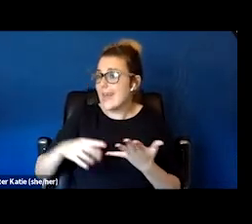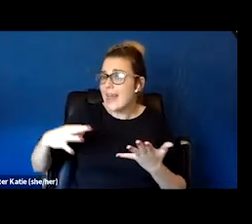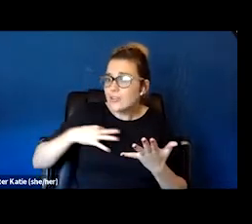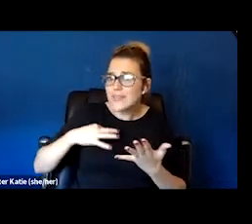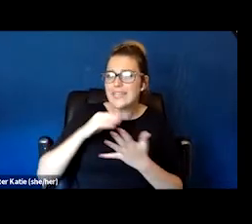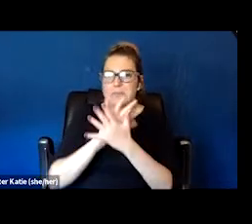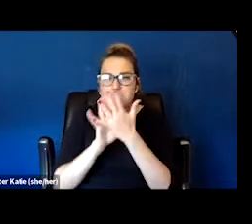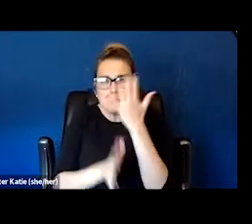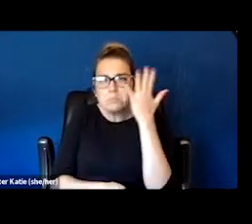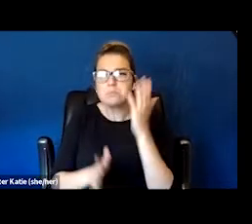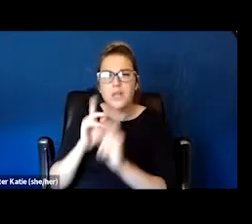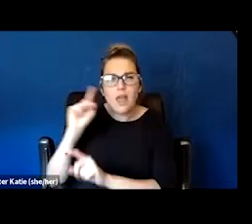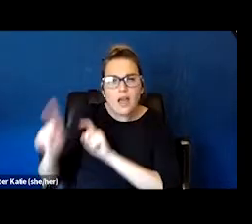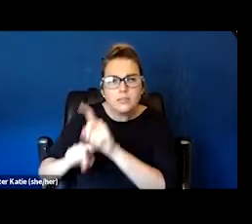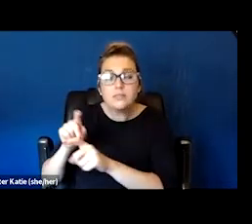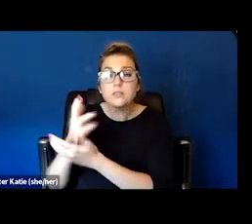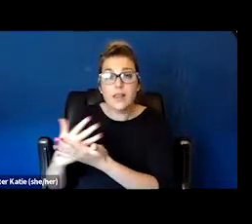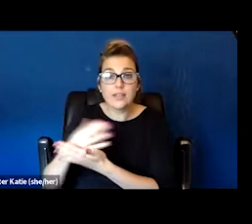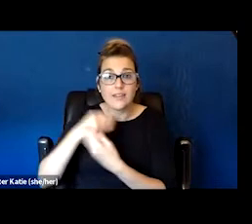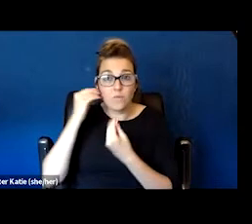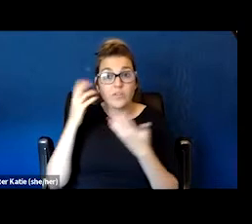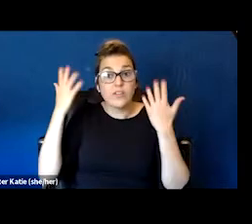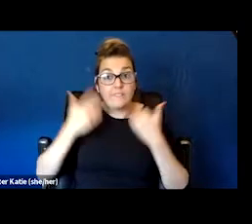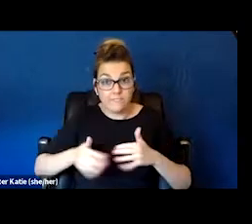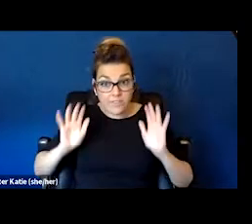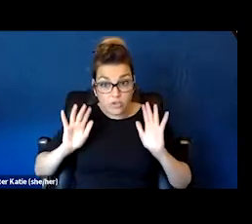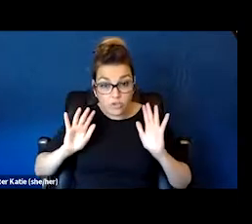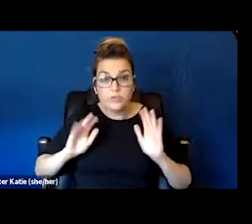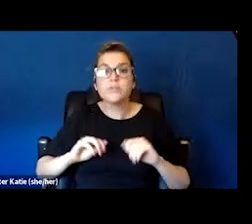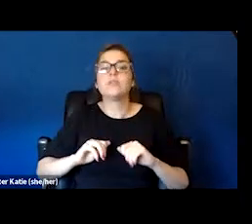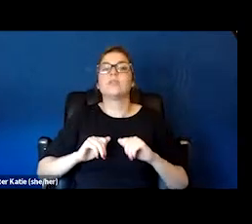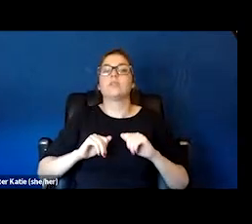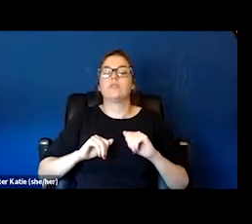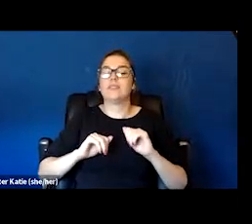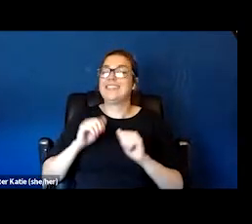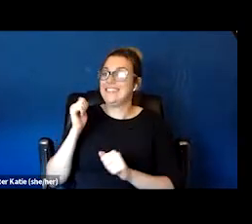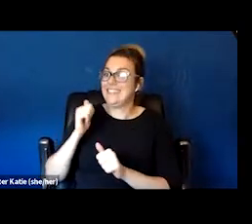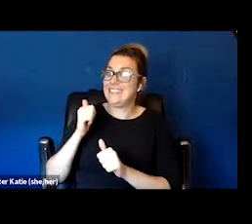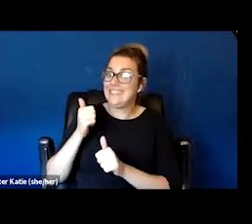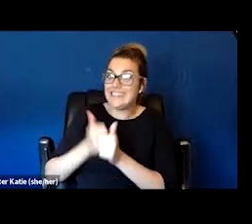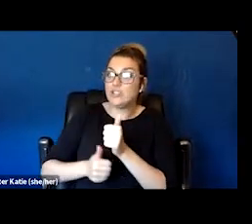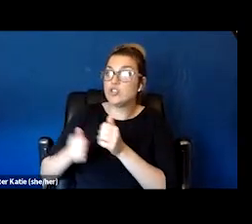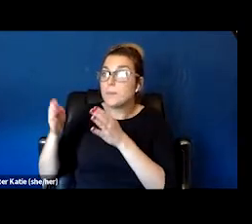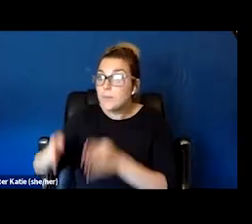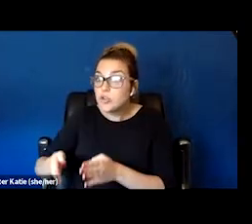And then once that information is collected by the system, every individual or family who has been assessed